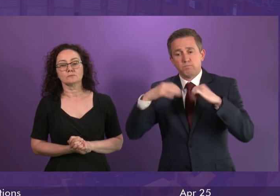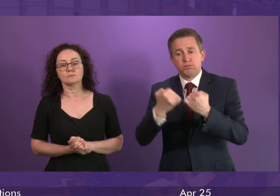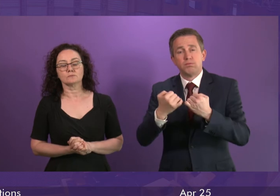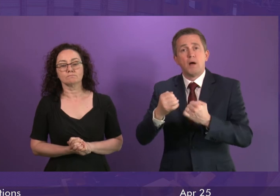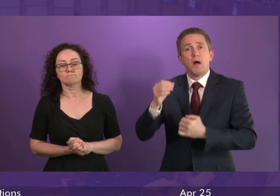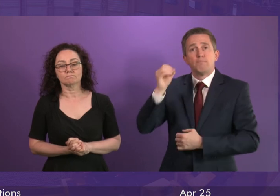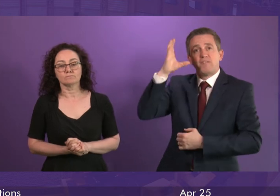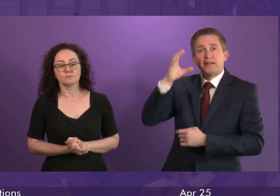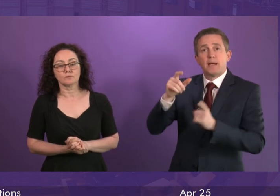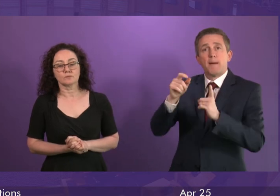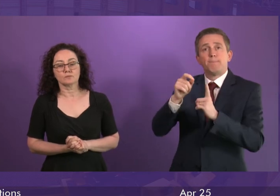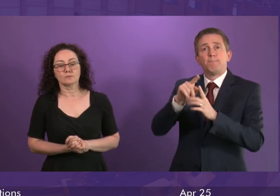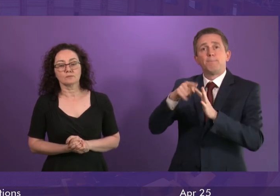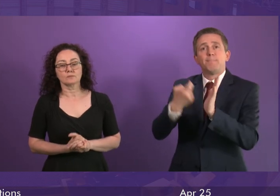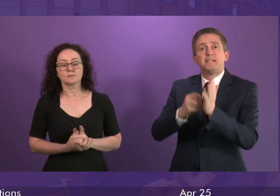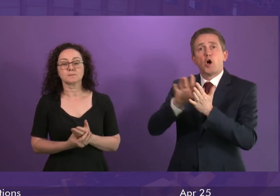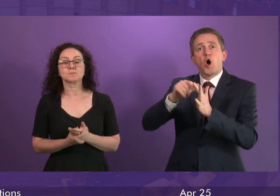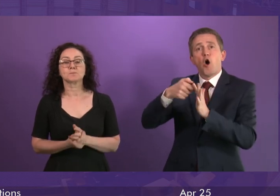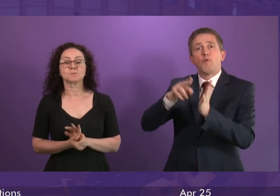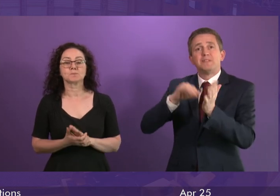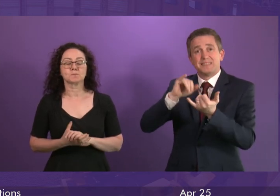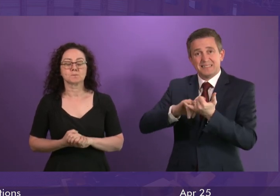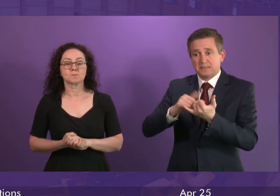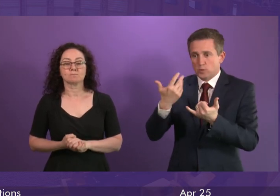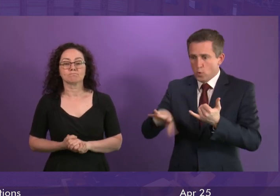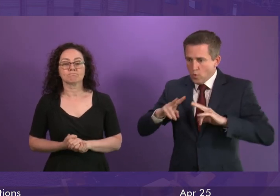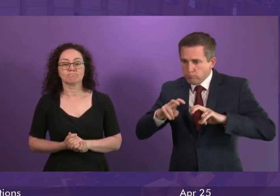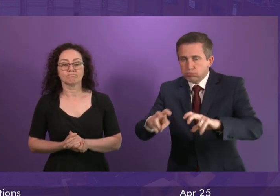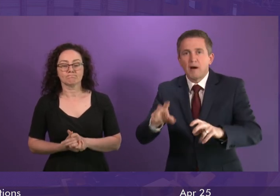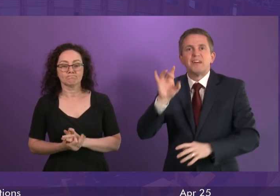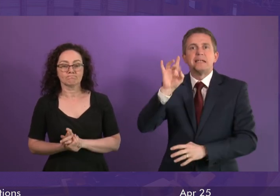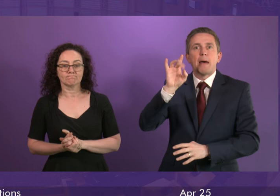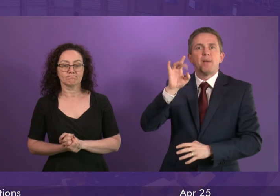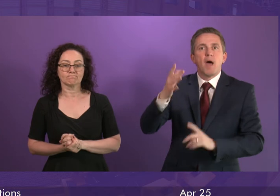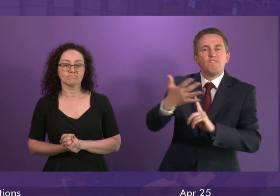Peter Hopkins, who has done 10 years of extensive research on Islamophobia in Scotland, contributed